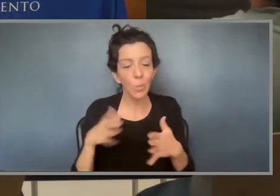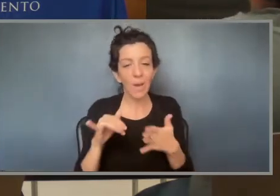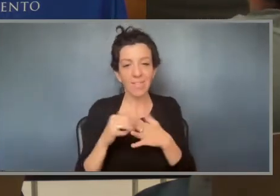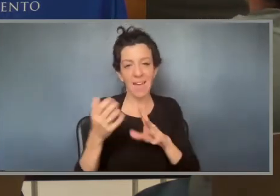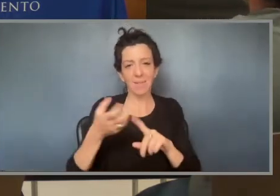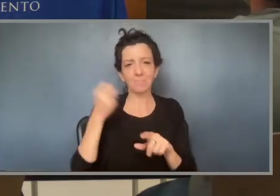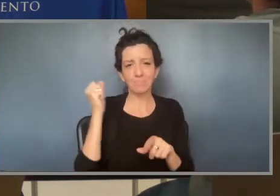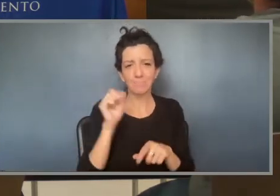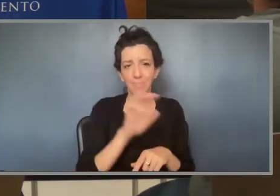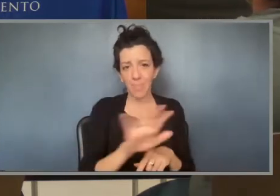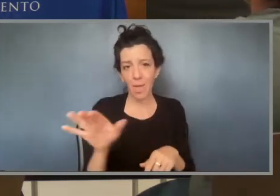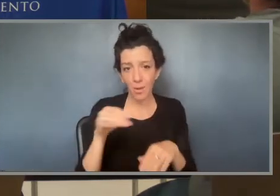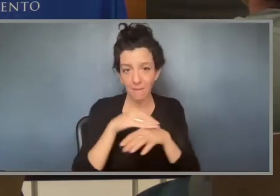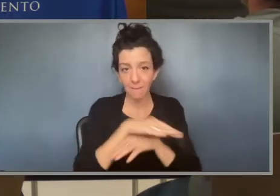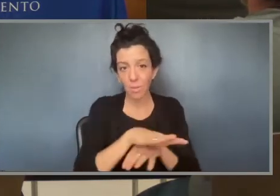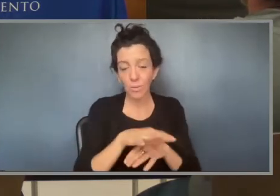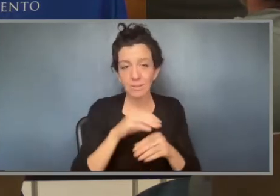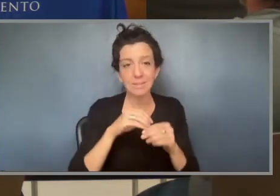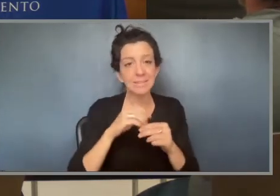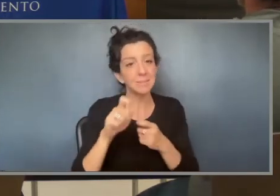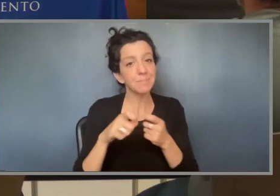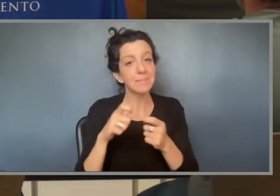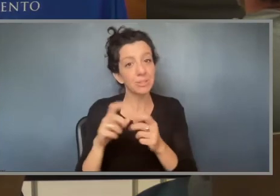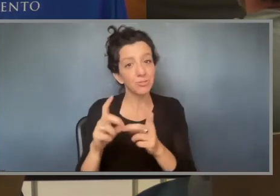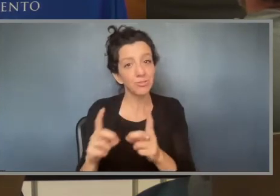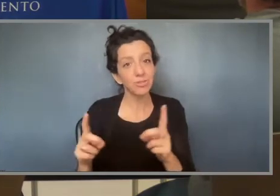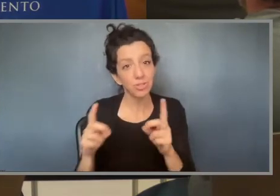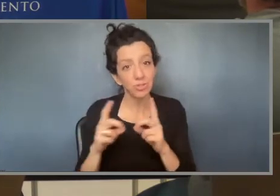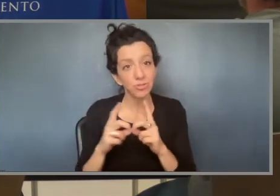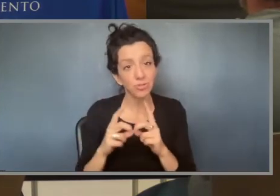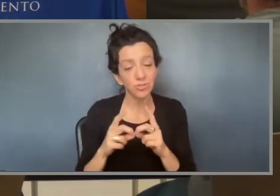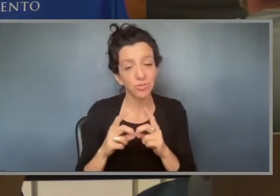Studio: or combining them in a way that takes away their influence in a district or.